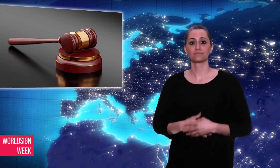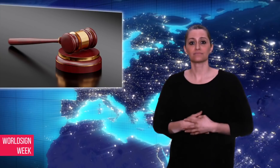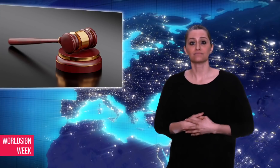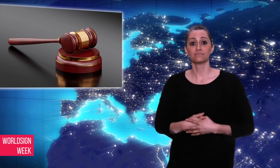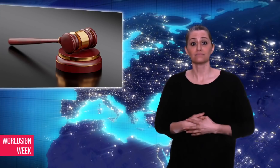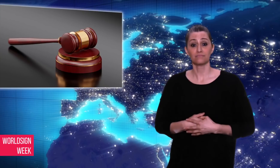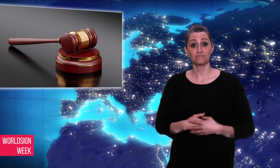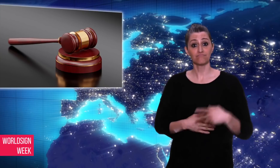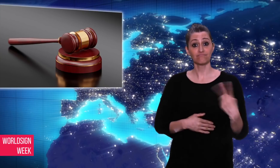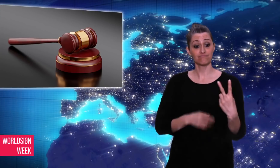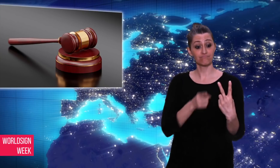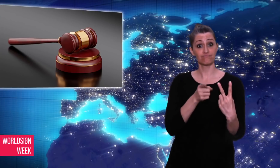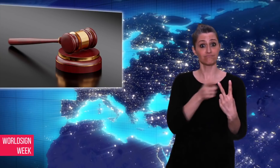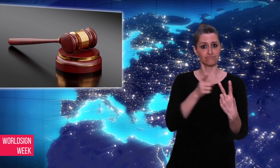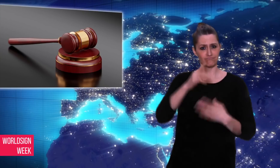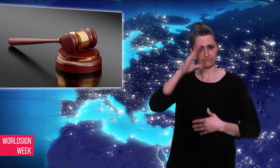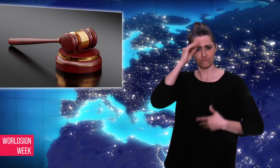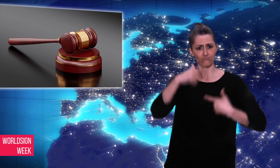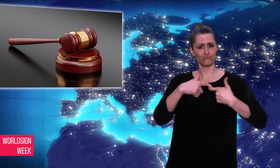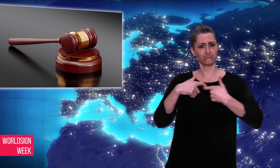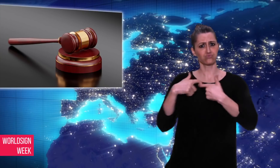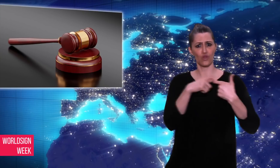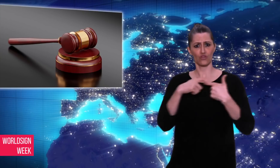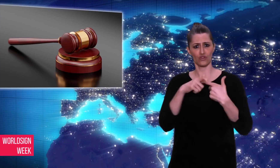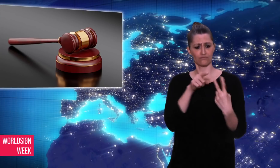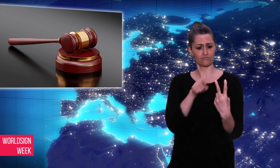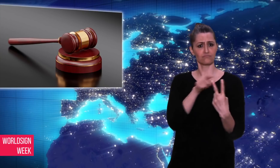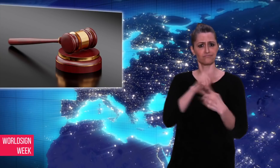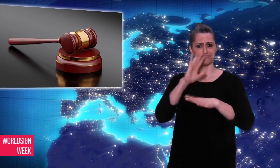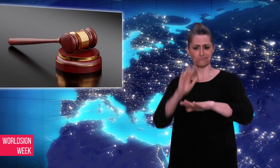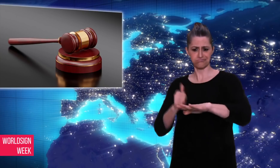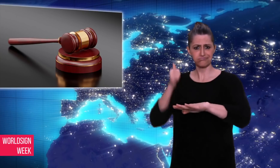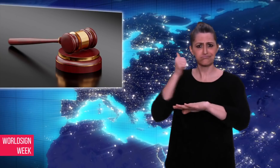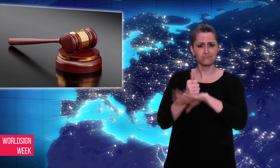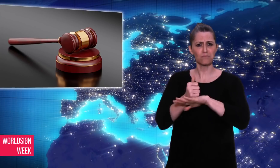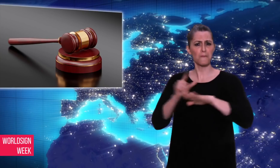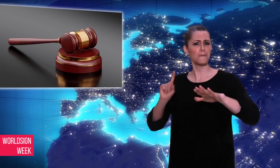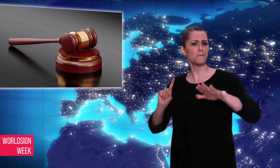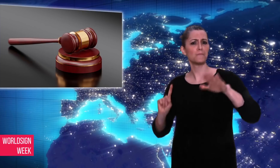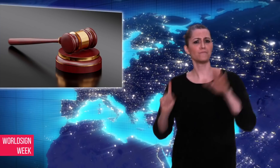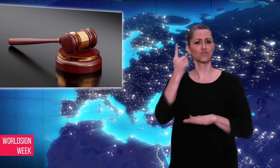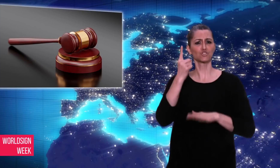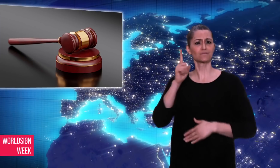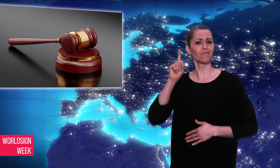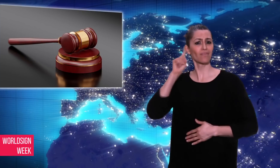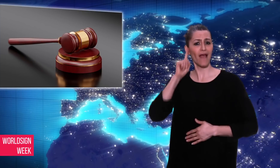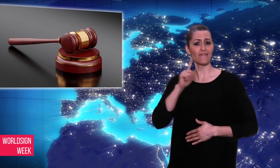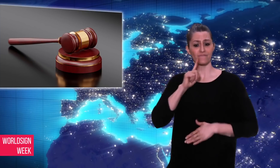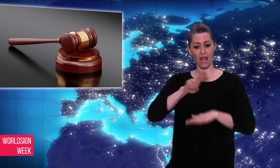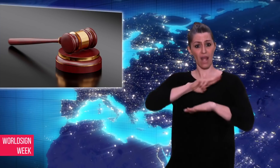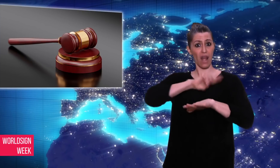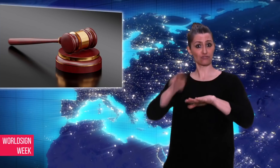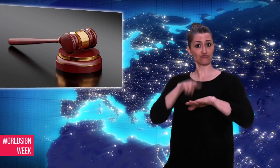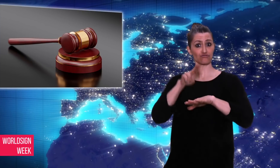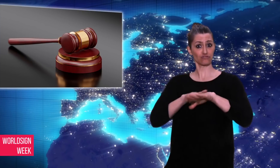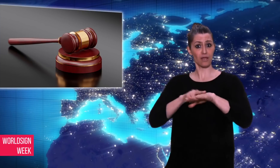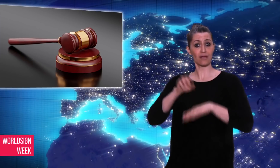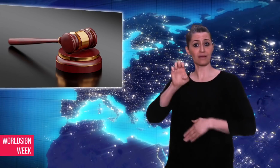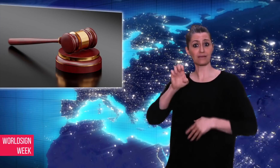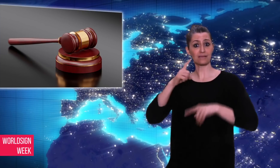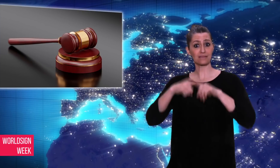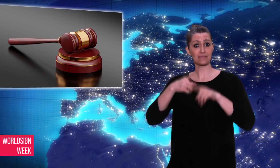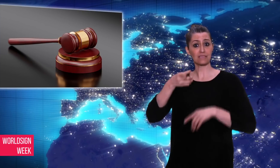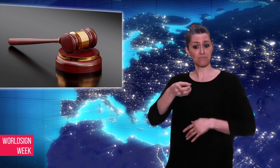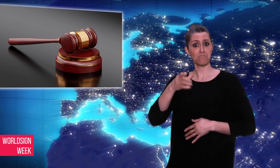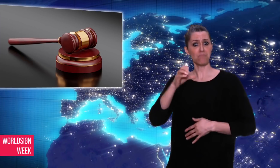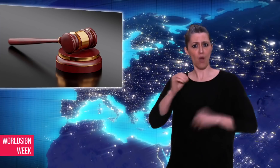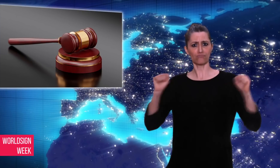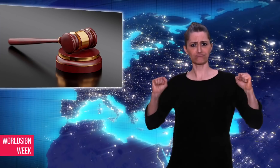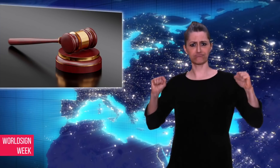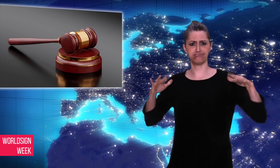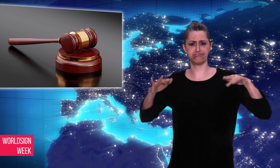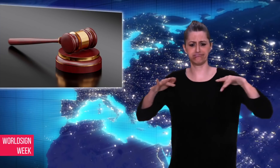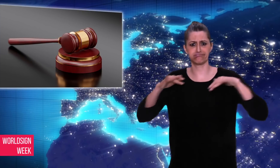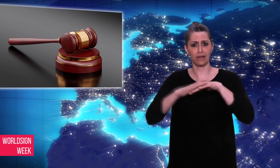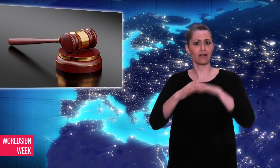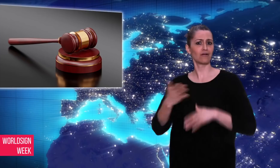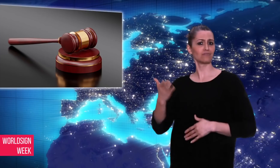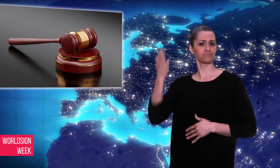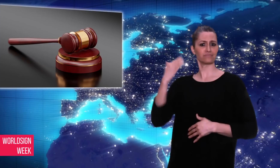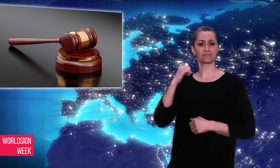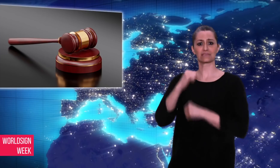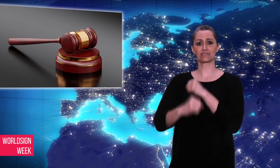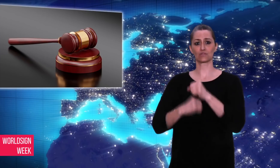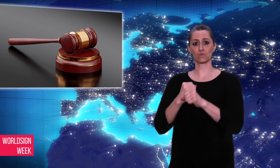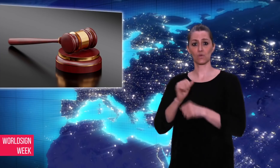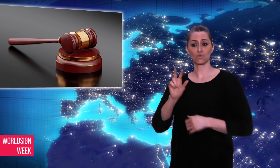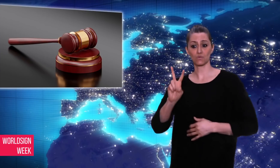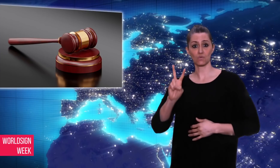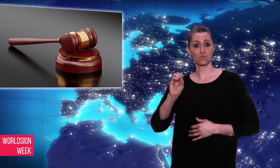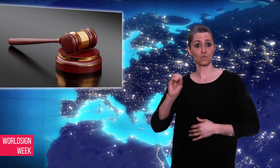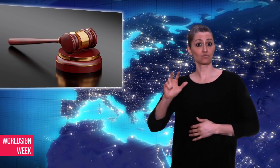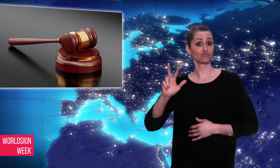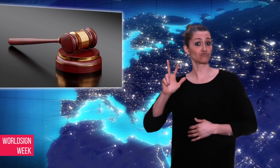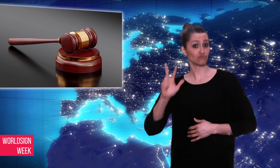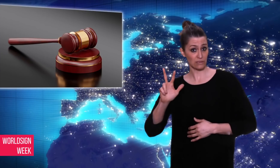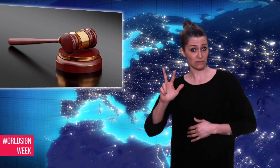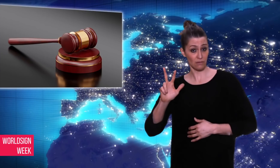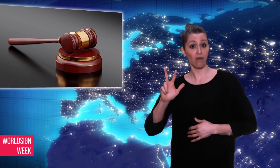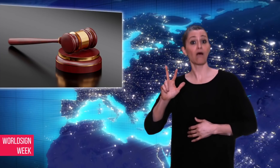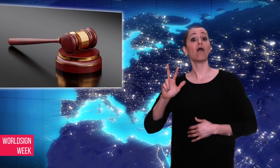The Barish brothers launched the first DeafNation Expo in 2003